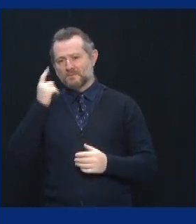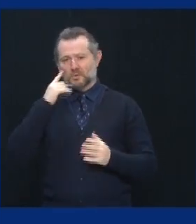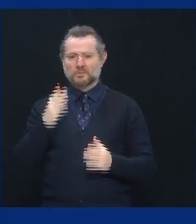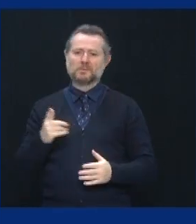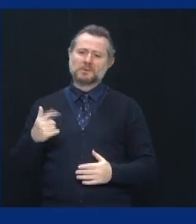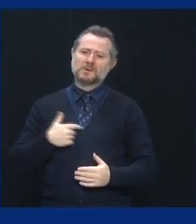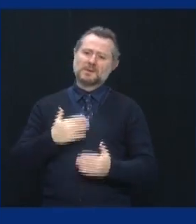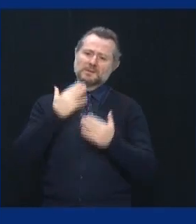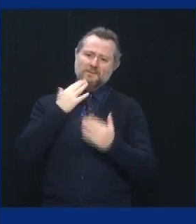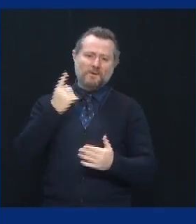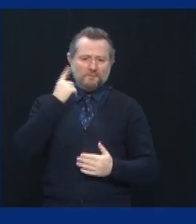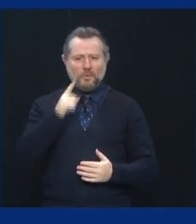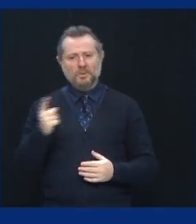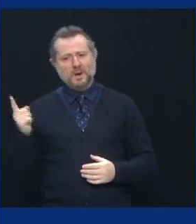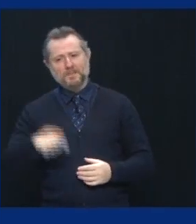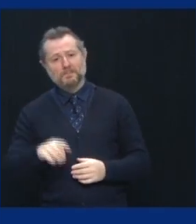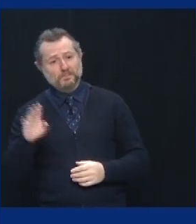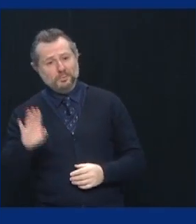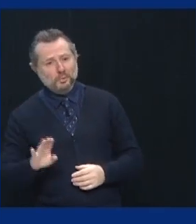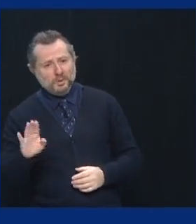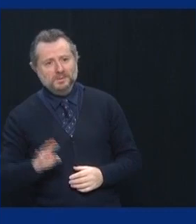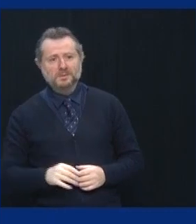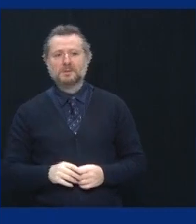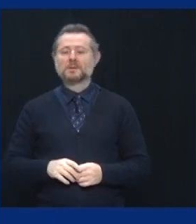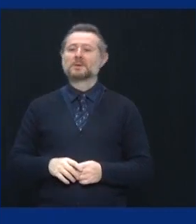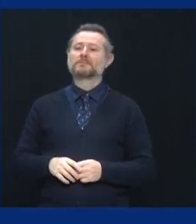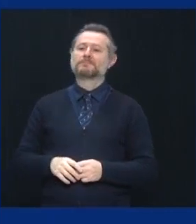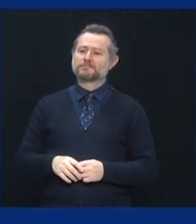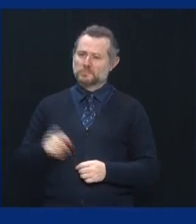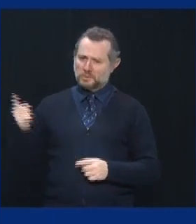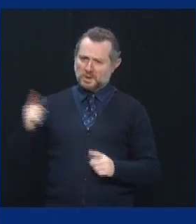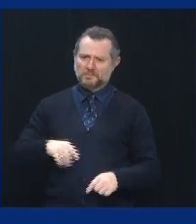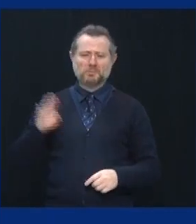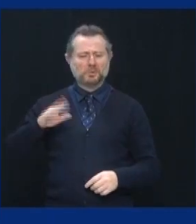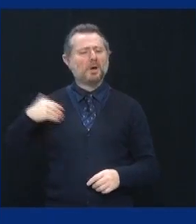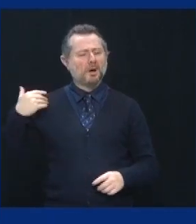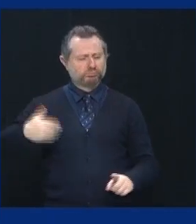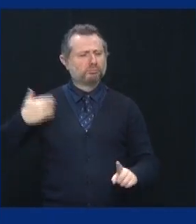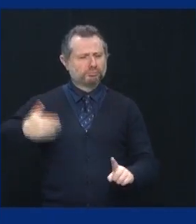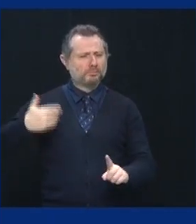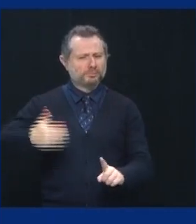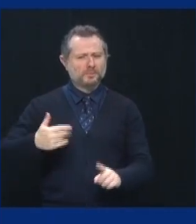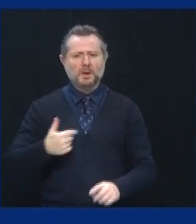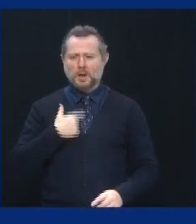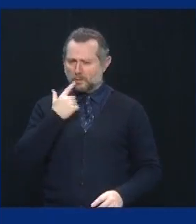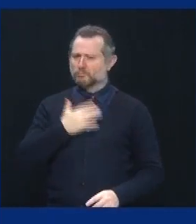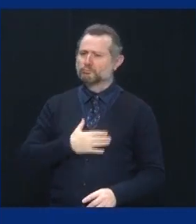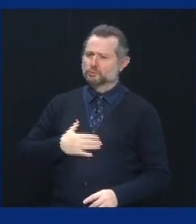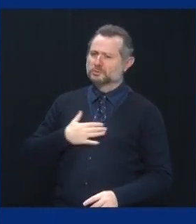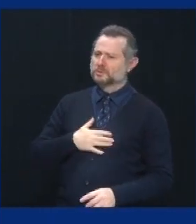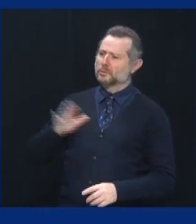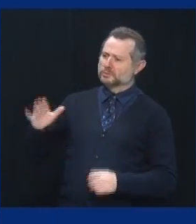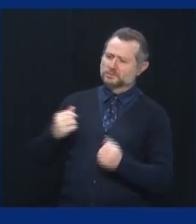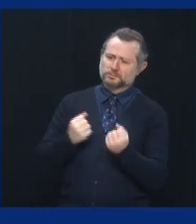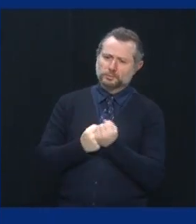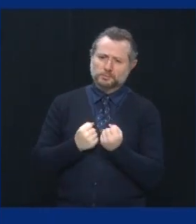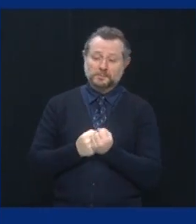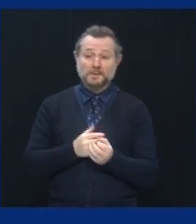ROBUST AND RESILIENT SCIENCE-BASED LEADERSHIP IN SUCH A TIME AS THIS. AND I'M THANKFUL, GOVERNOR, ONCE AGAIN FOR YOUR PRESENCE BACK IN BROOKLYN.